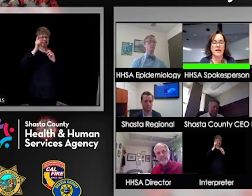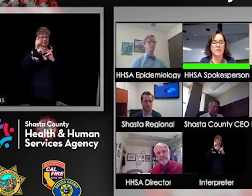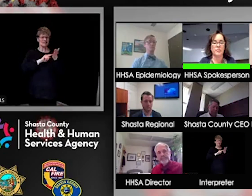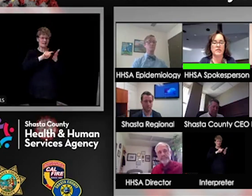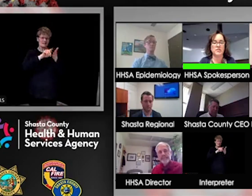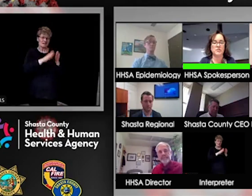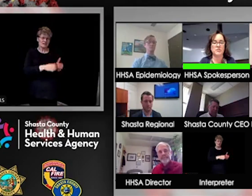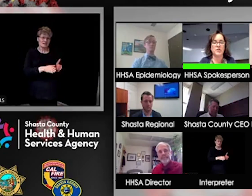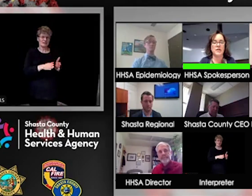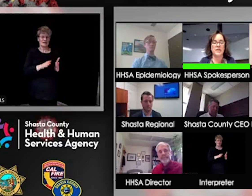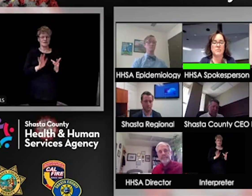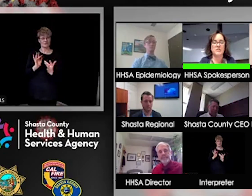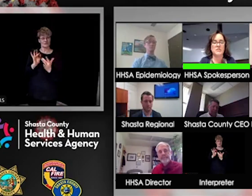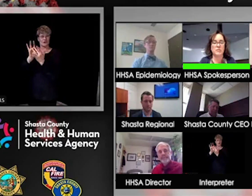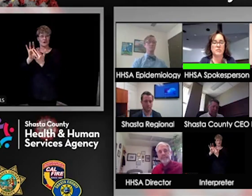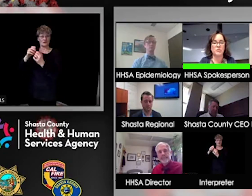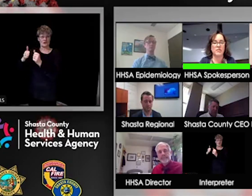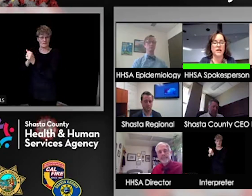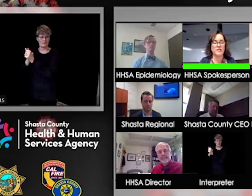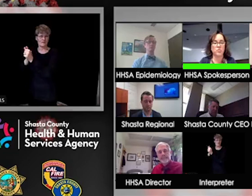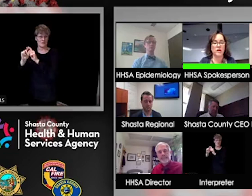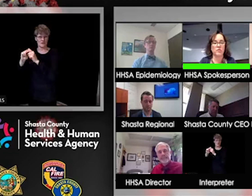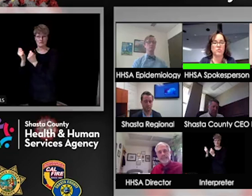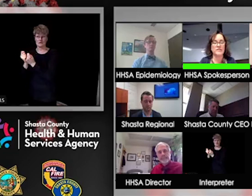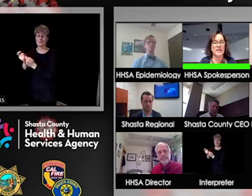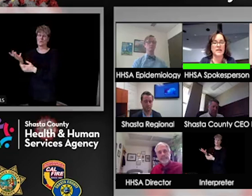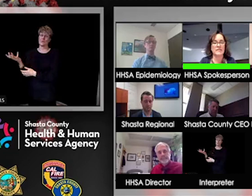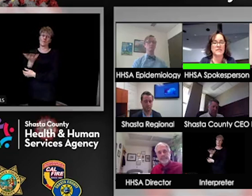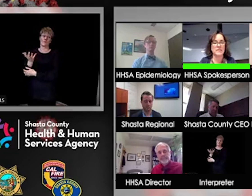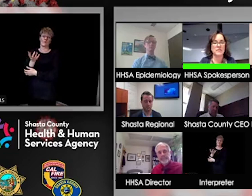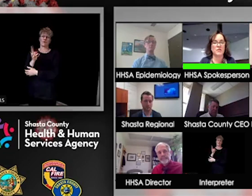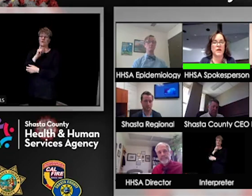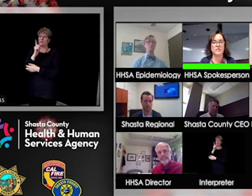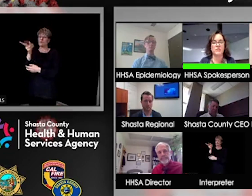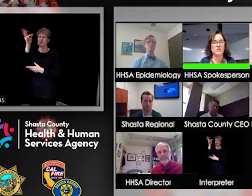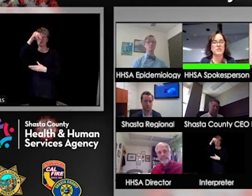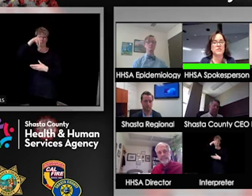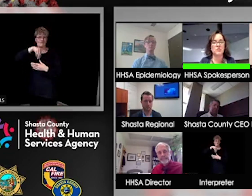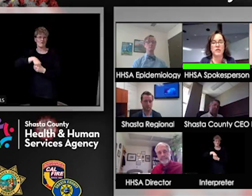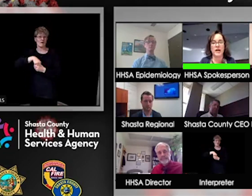in helping to keep this number down, as well. Once a case is identified those folks that